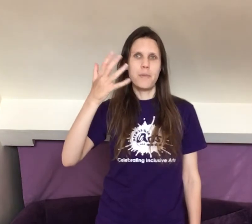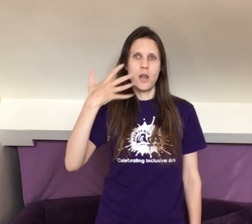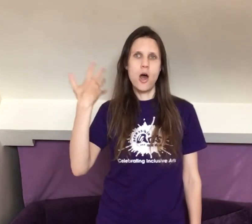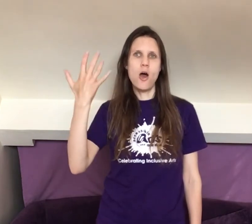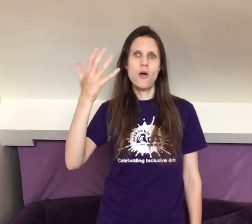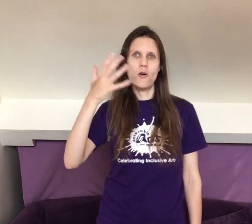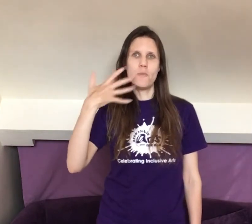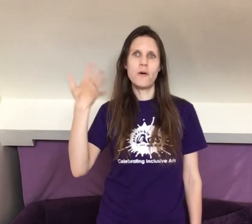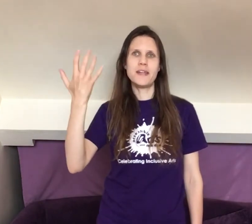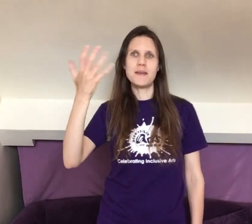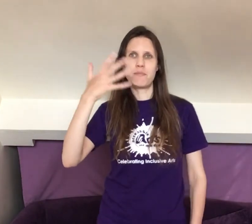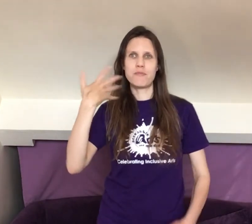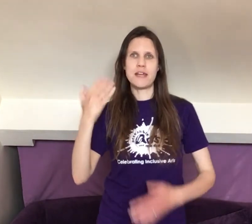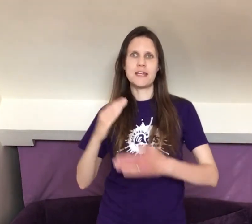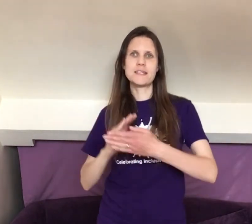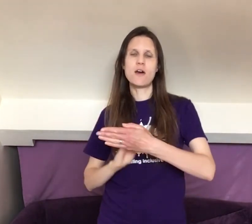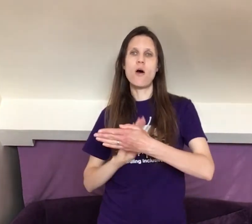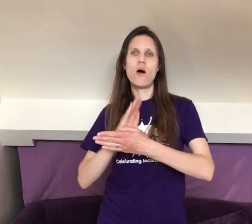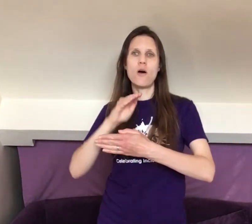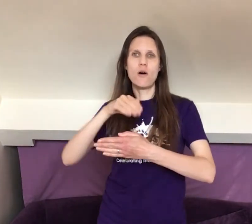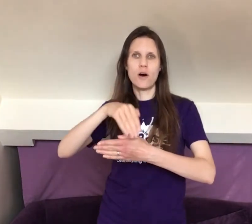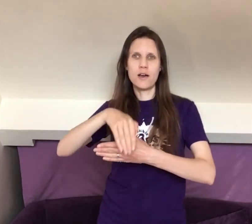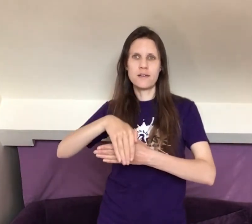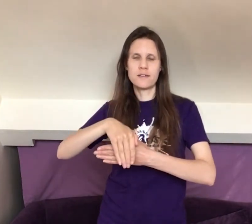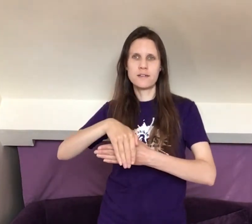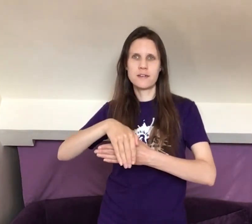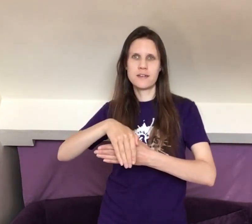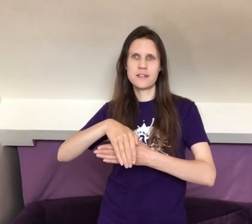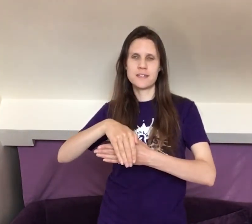Blow bonny breeze o’er –